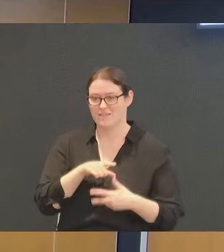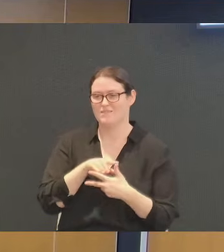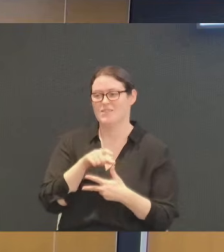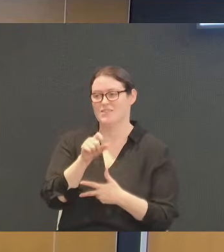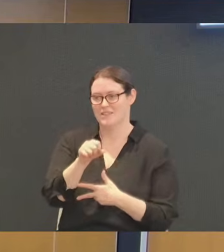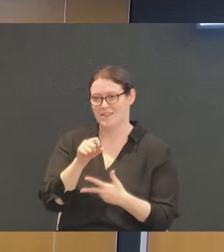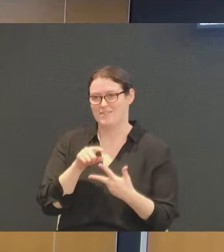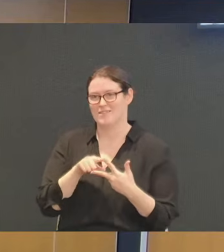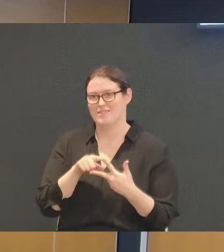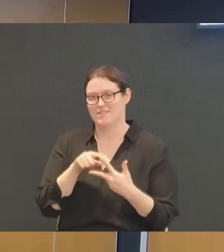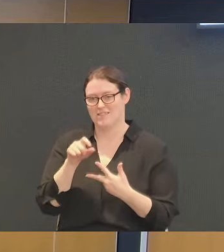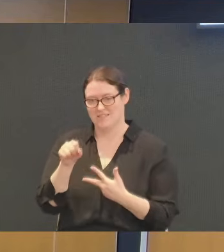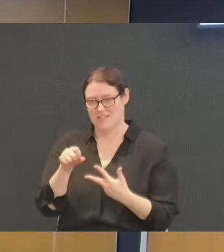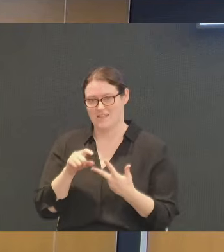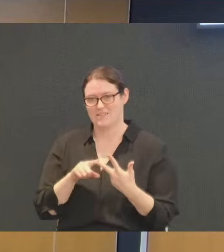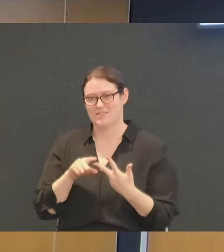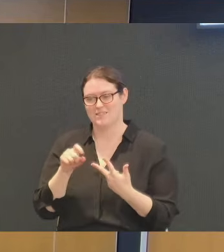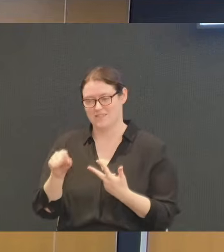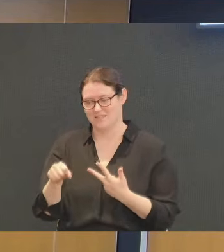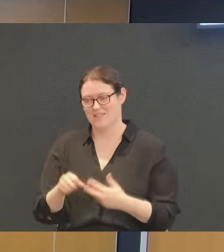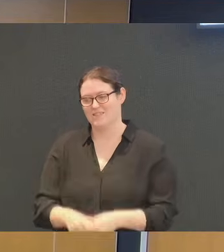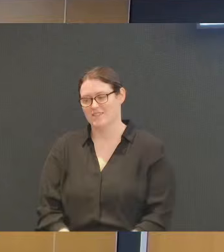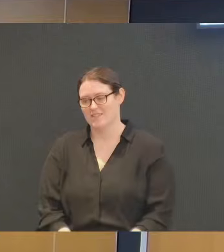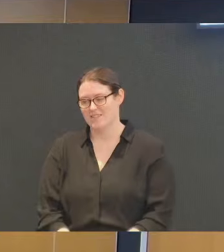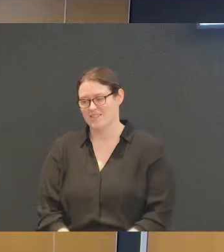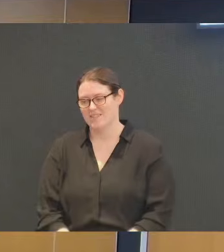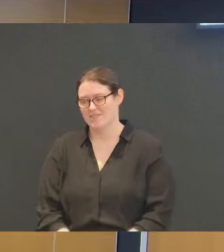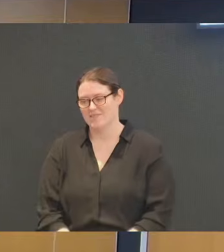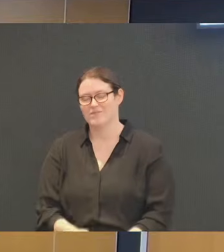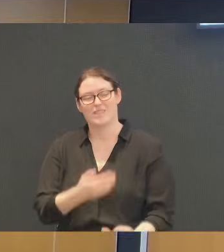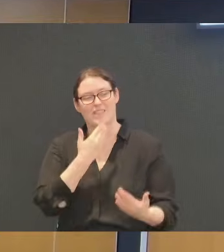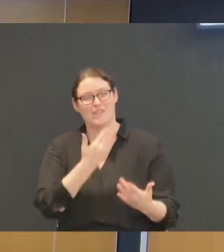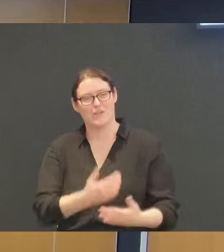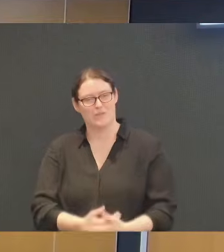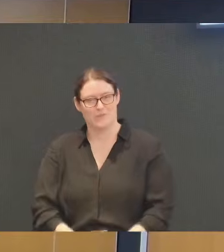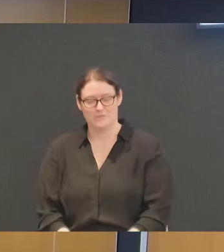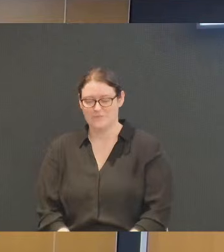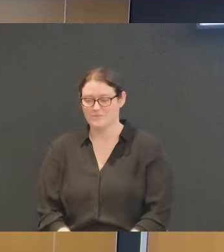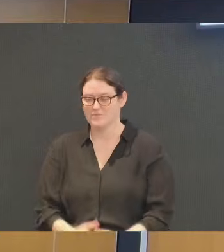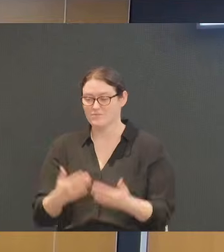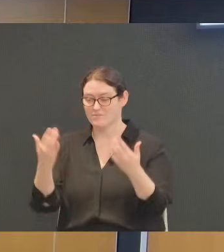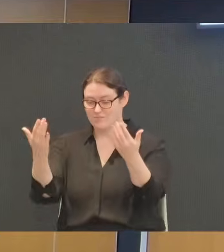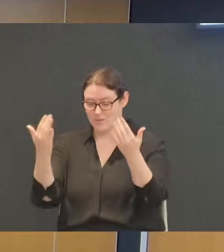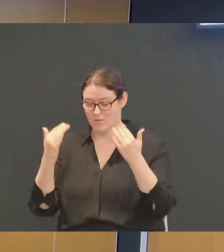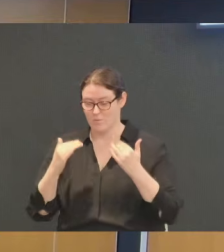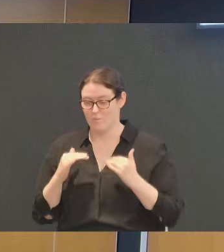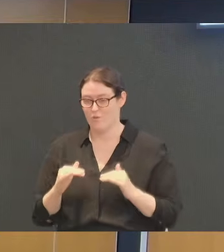Dumas. Yes. Commissioner Reece. Yes. Commissioner Driehaus. Yes. Thank you. Okay. We'll move on to